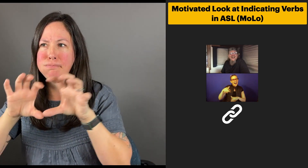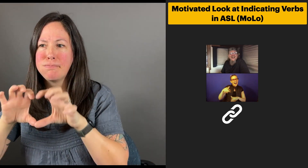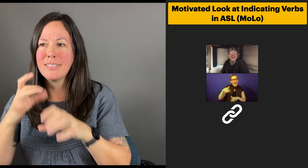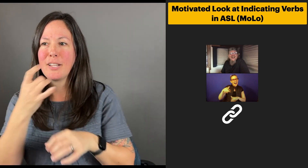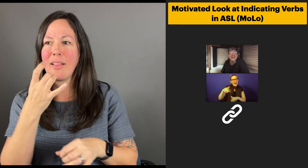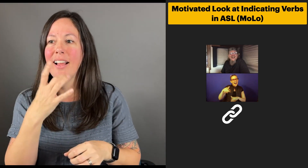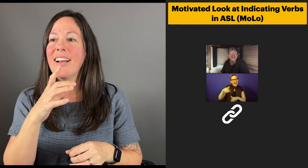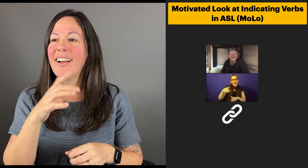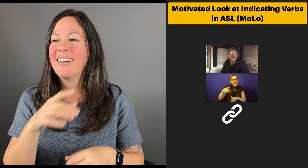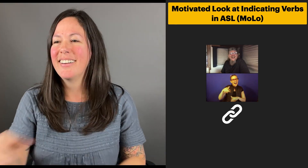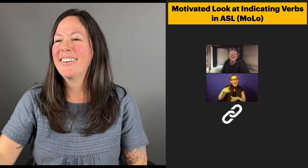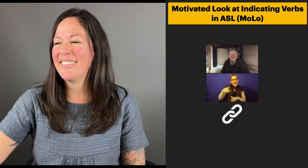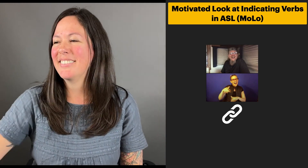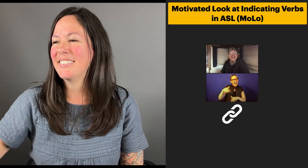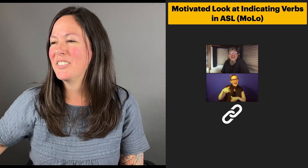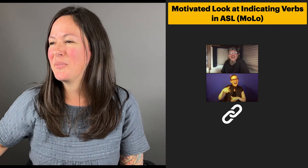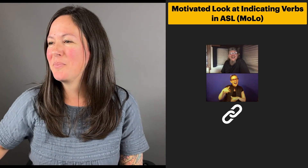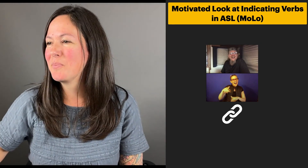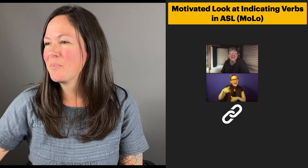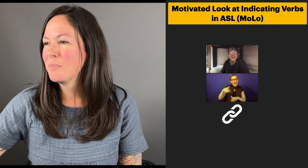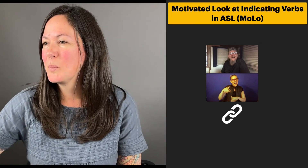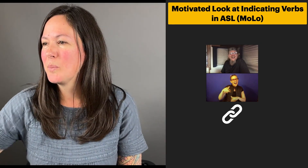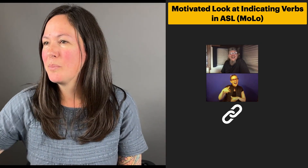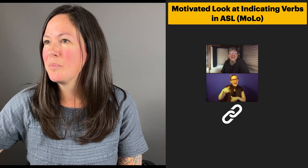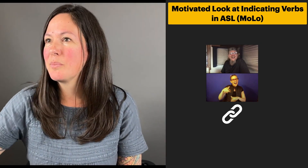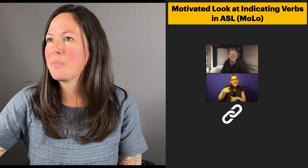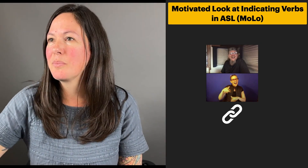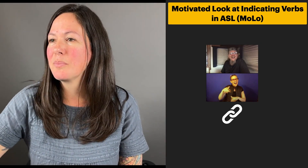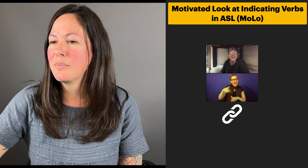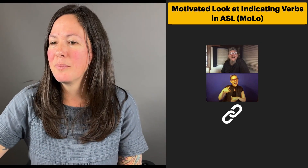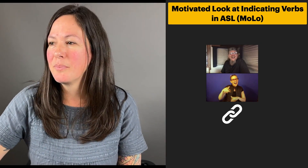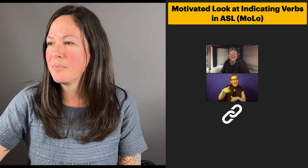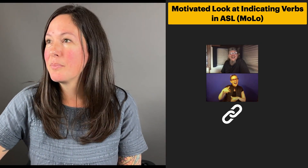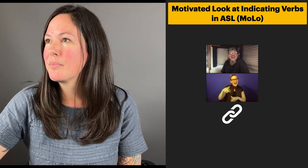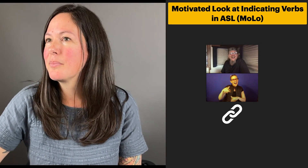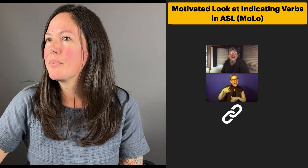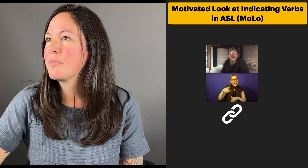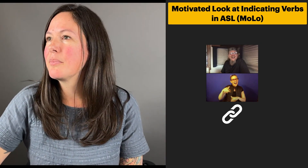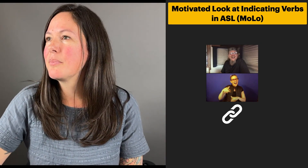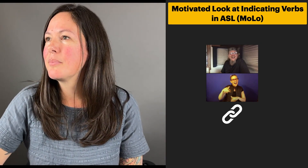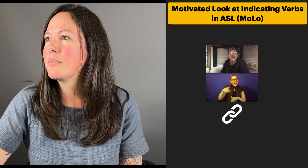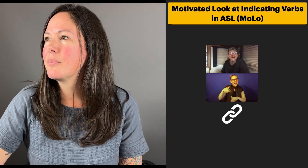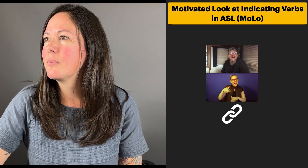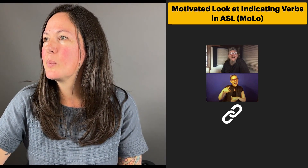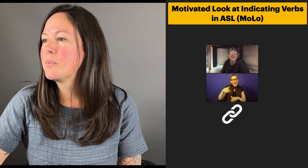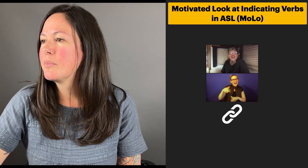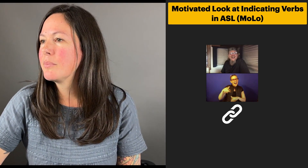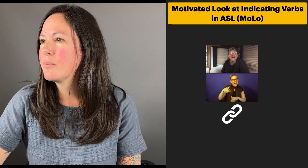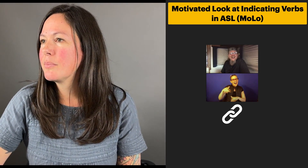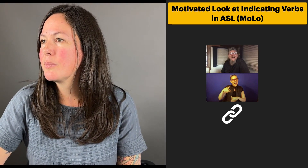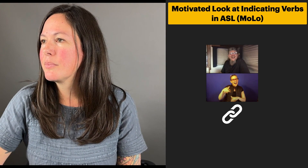changed what's interesting he was actually in the RV that he was talking about in The Narrative and as he was